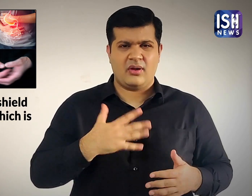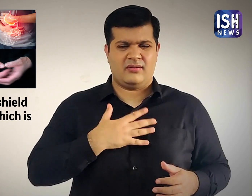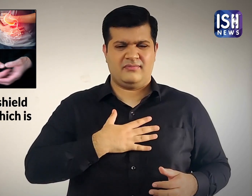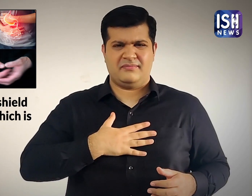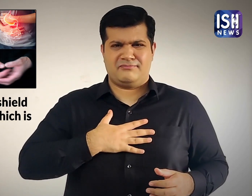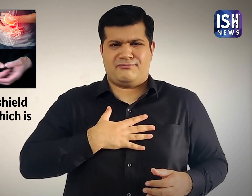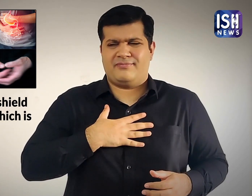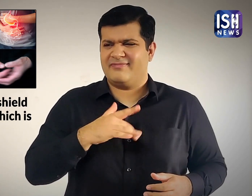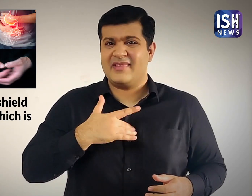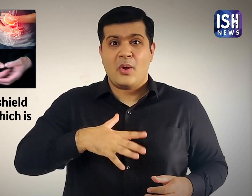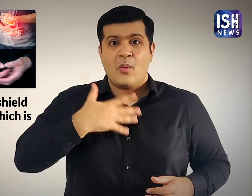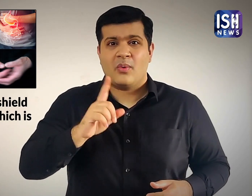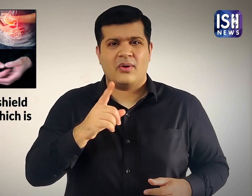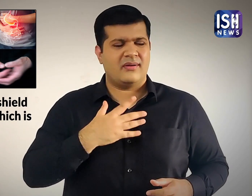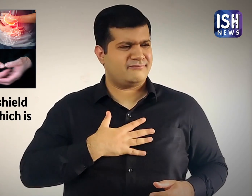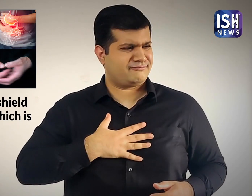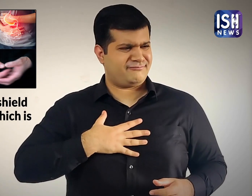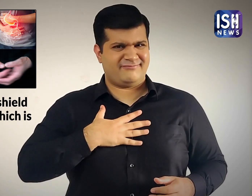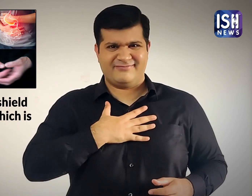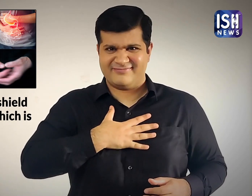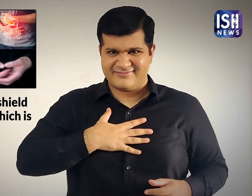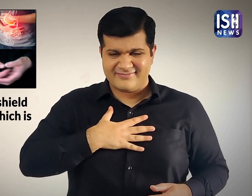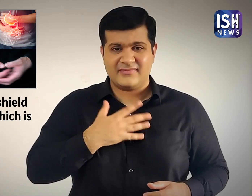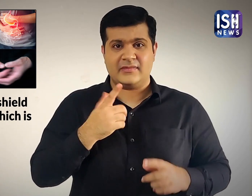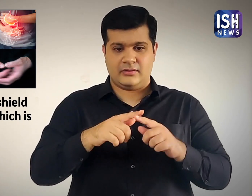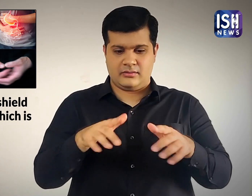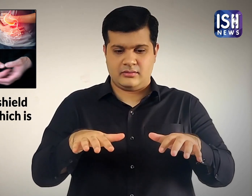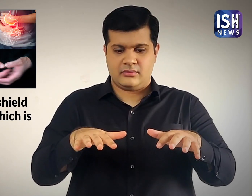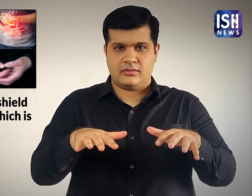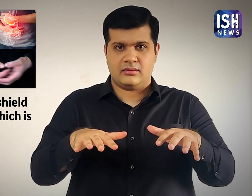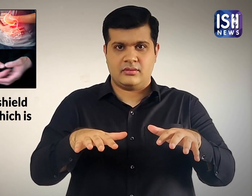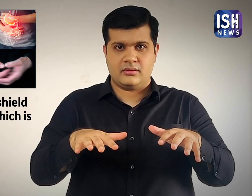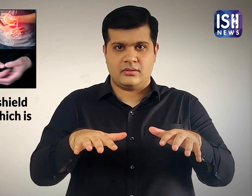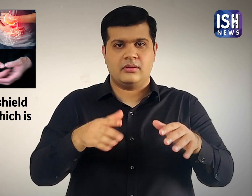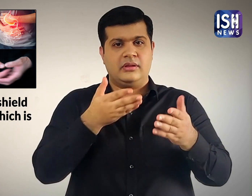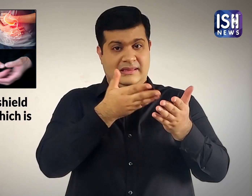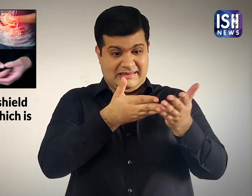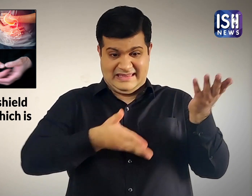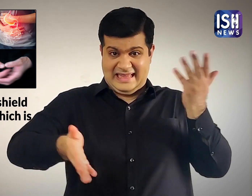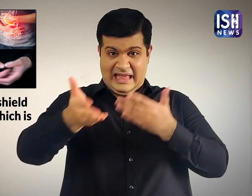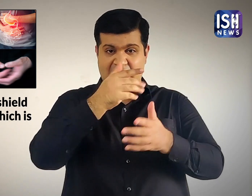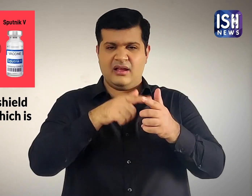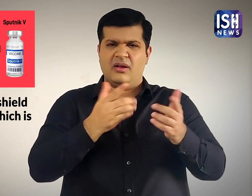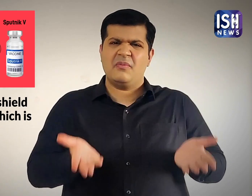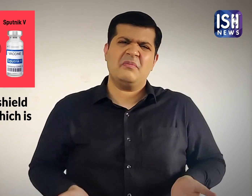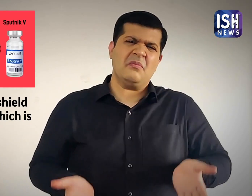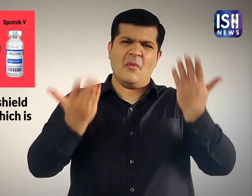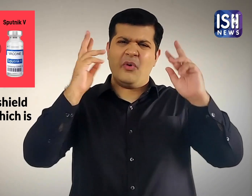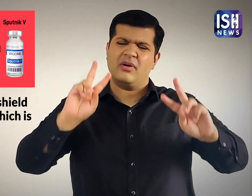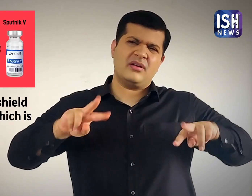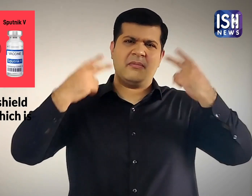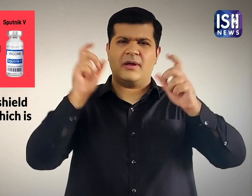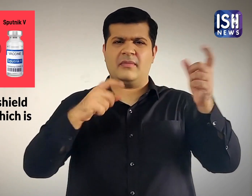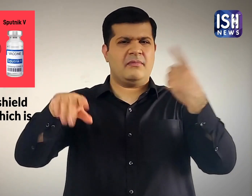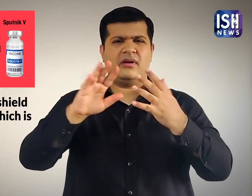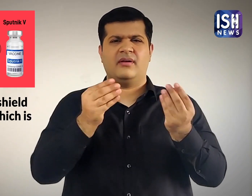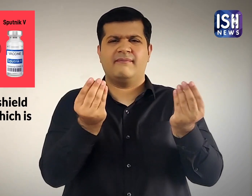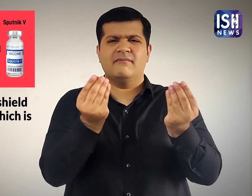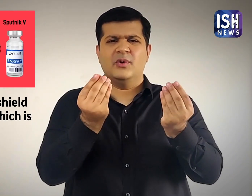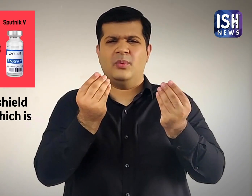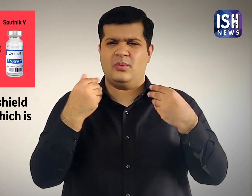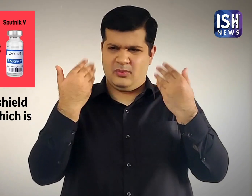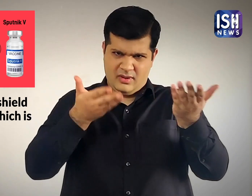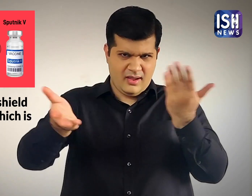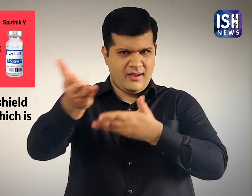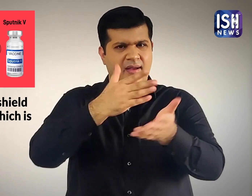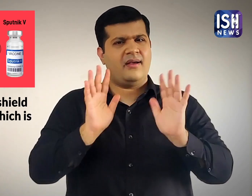nausea, tremors could also be seen in a few cases.